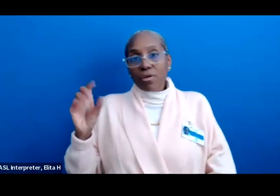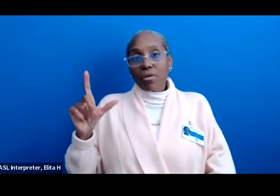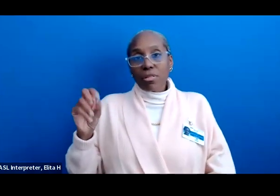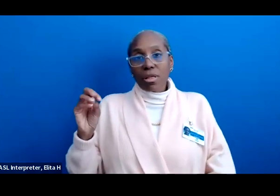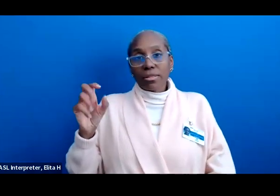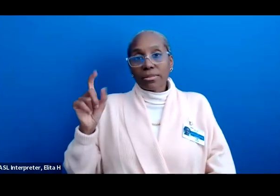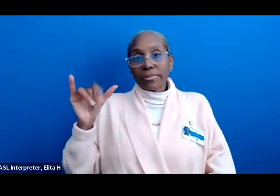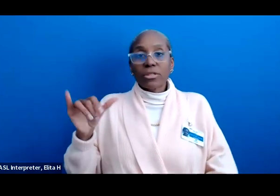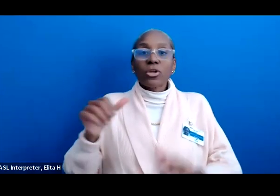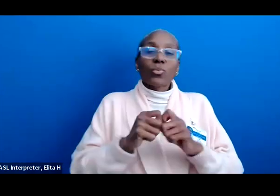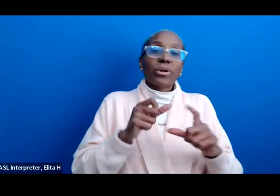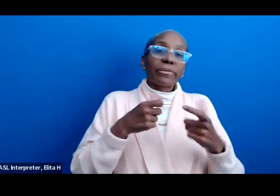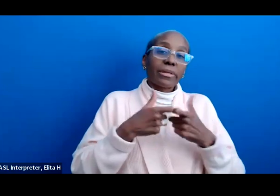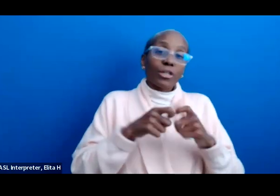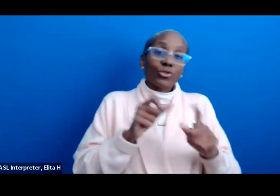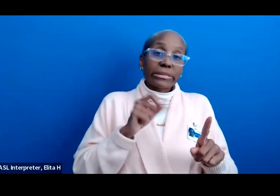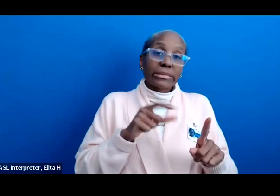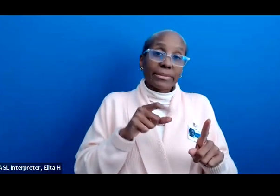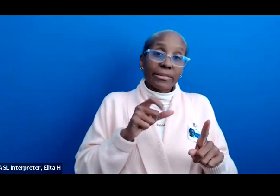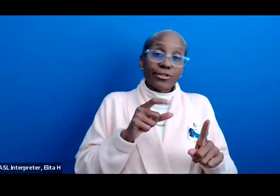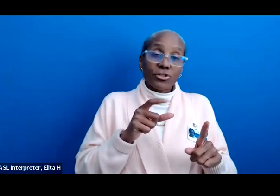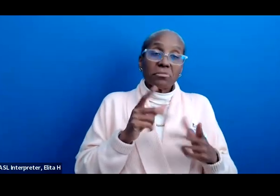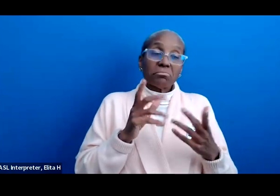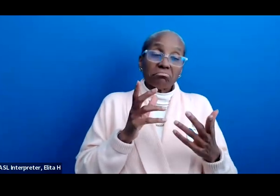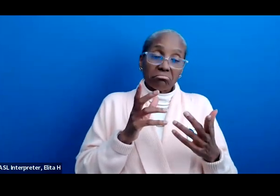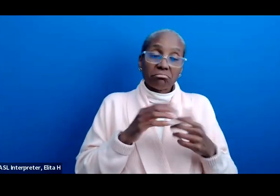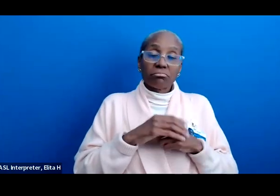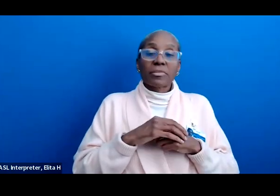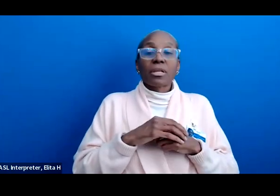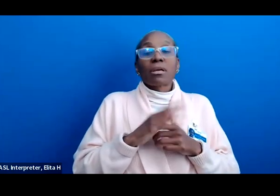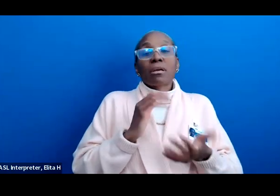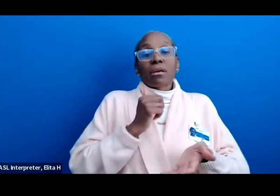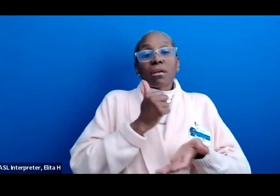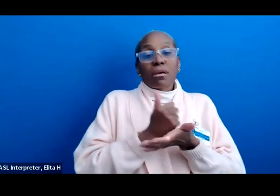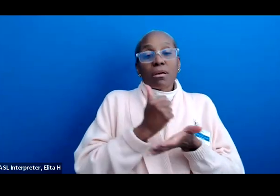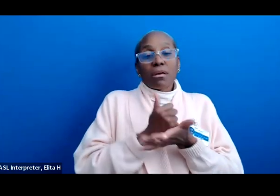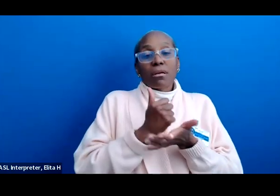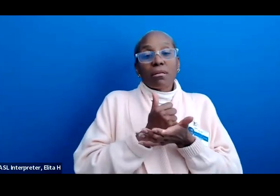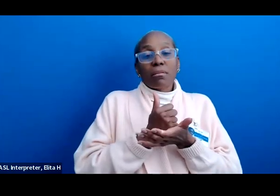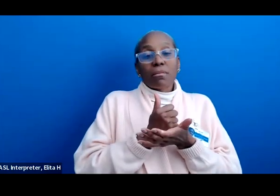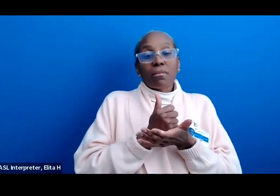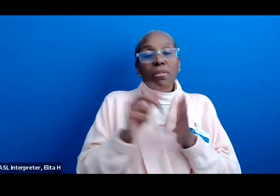the electrical stimulation that is helping in the people who have done it,